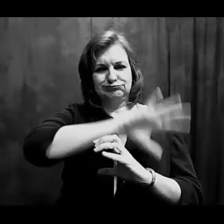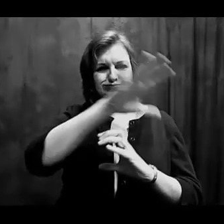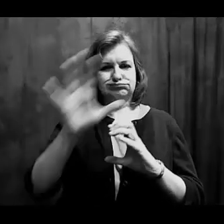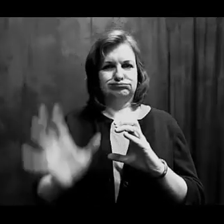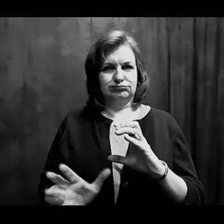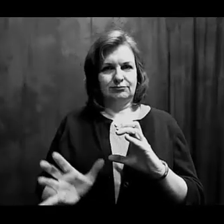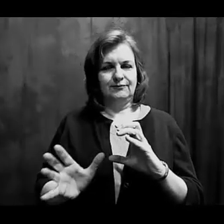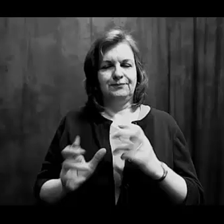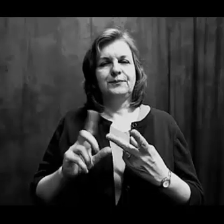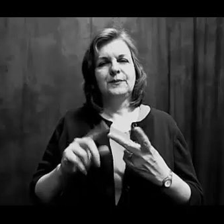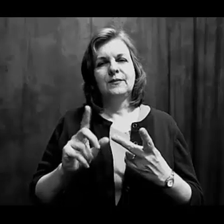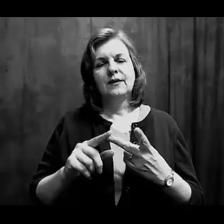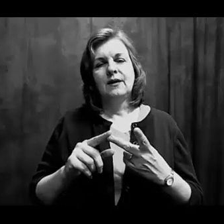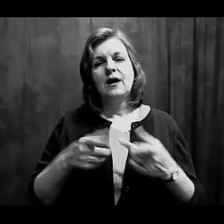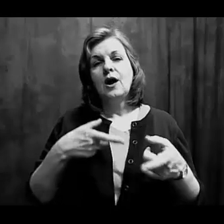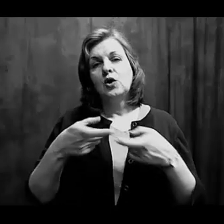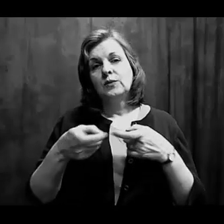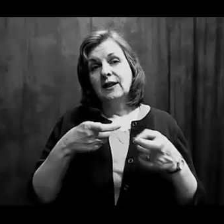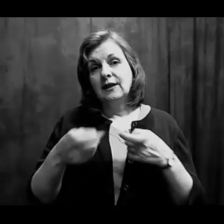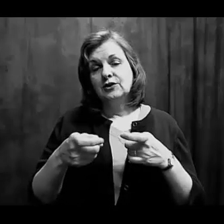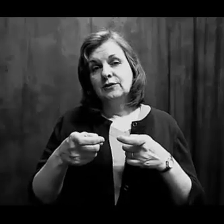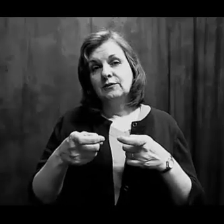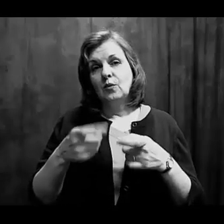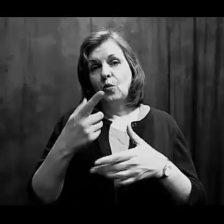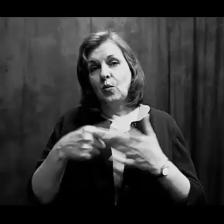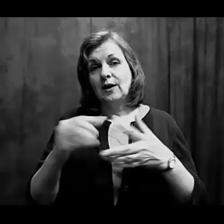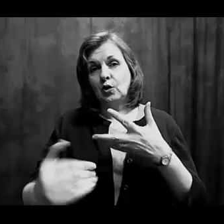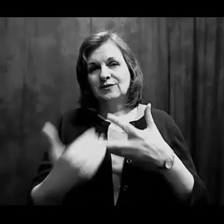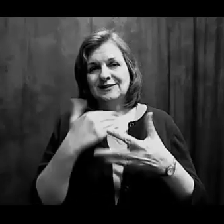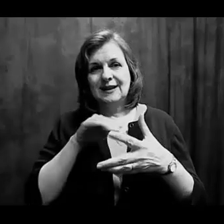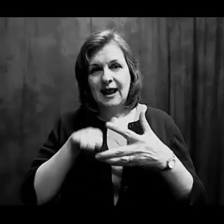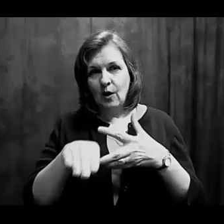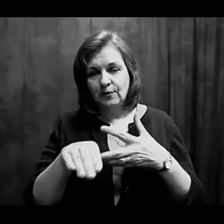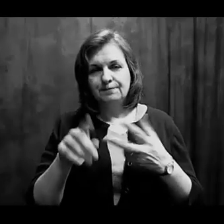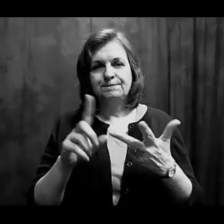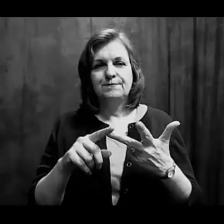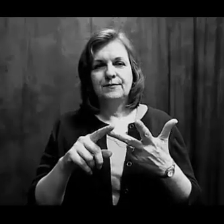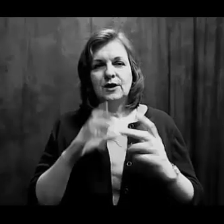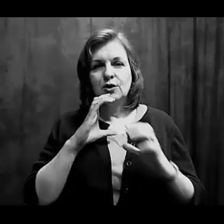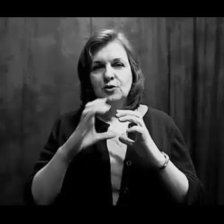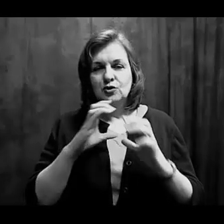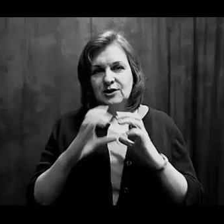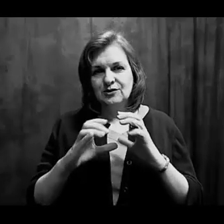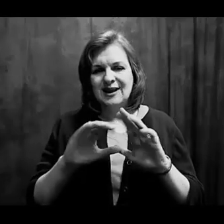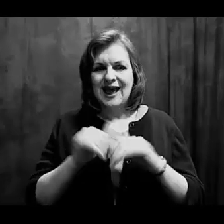environment -- regulation how did things move in and out